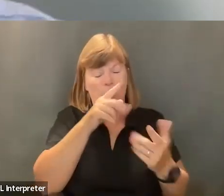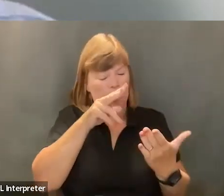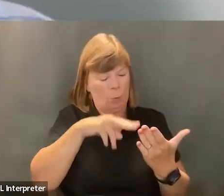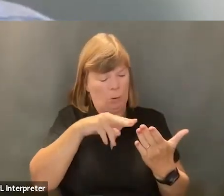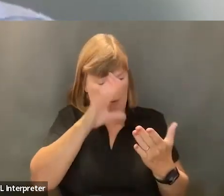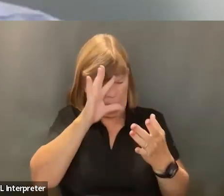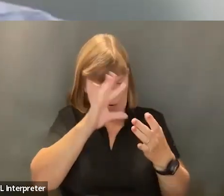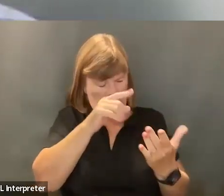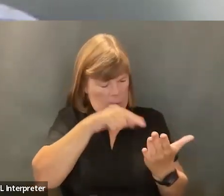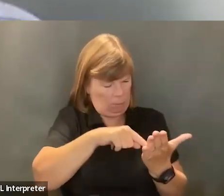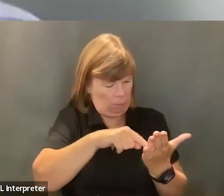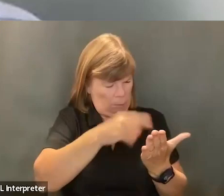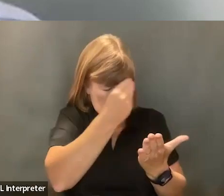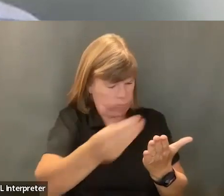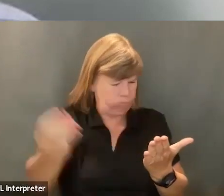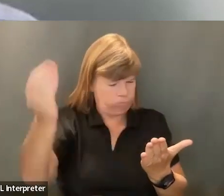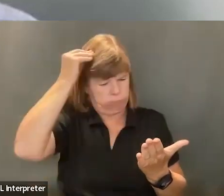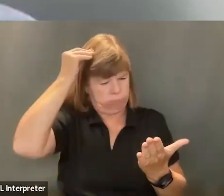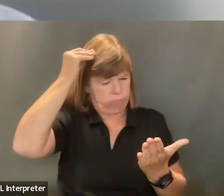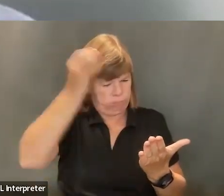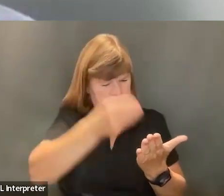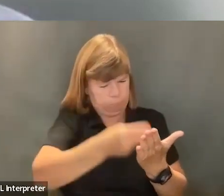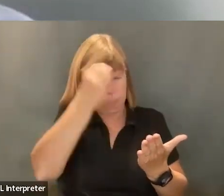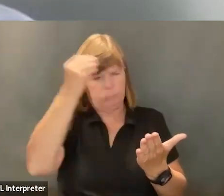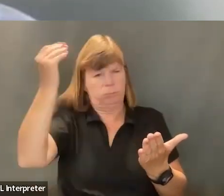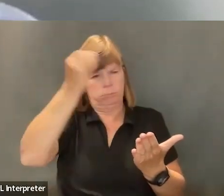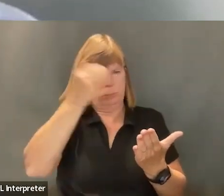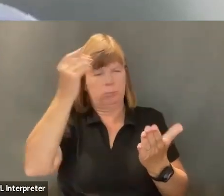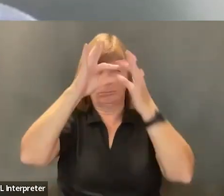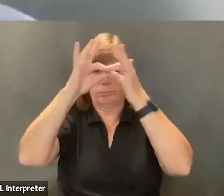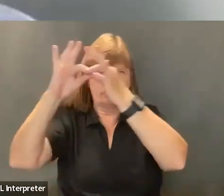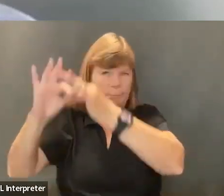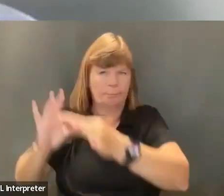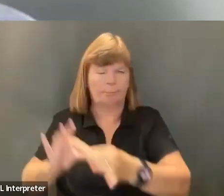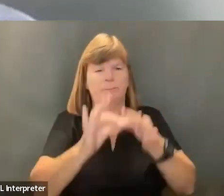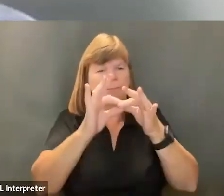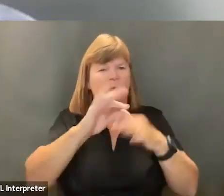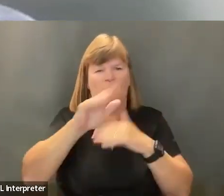that information into a representation that includes all that stuff that the author didn't